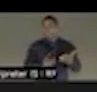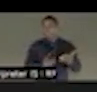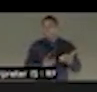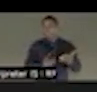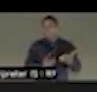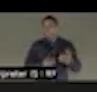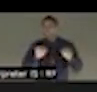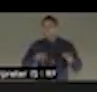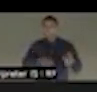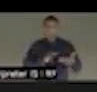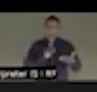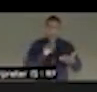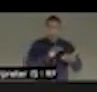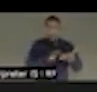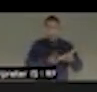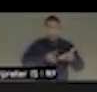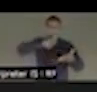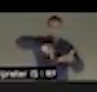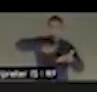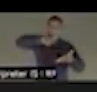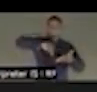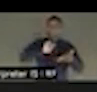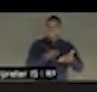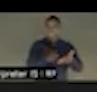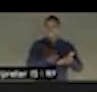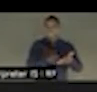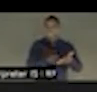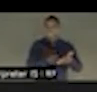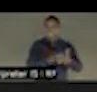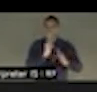which reflects the main idea behind this project.